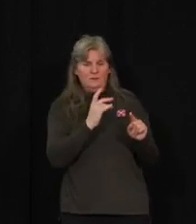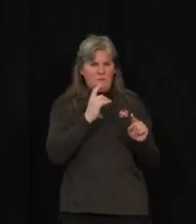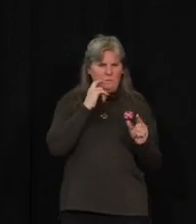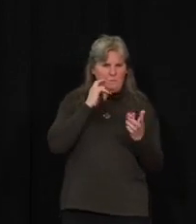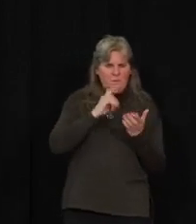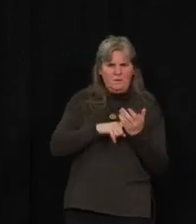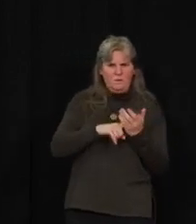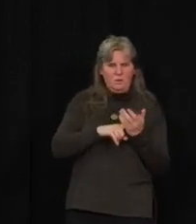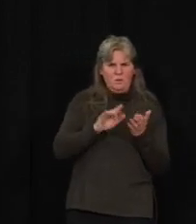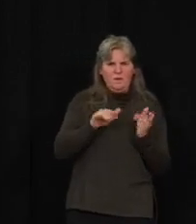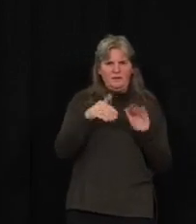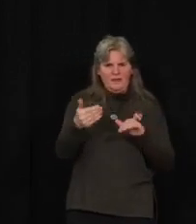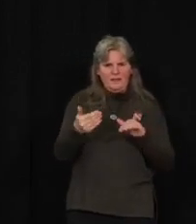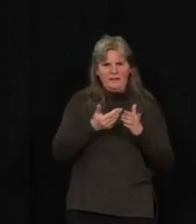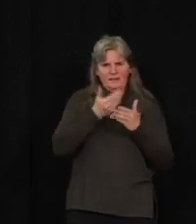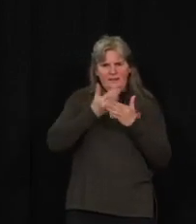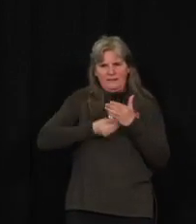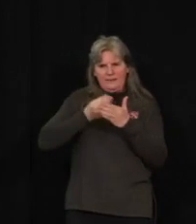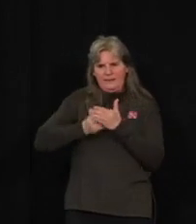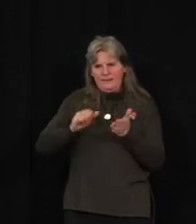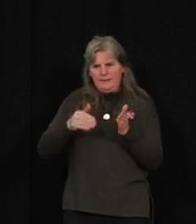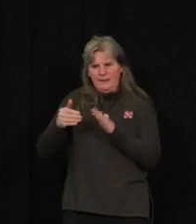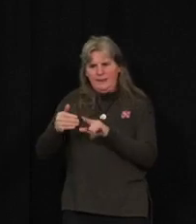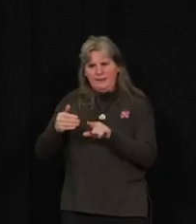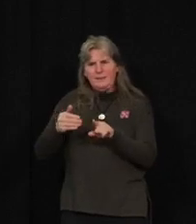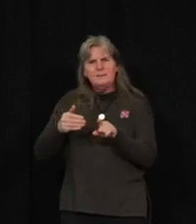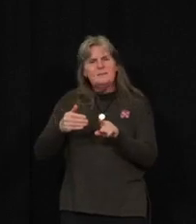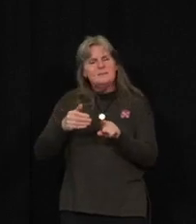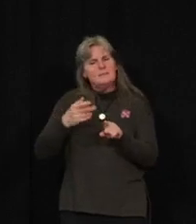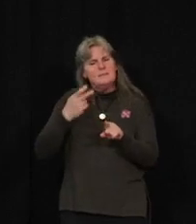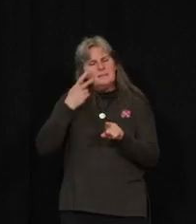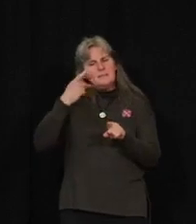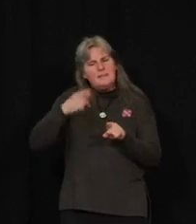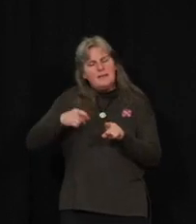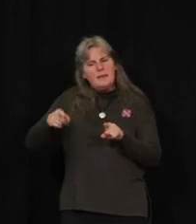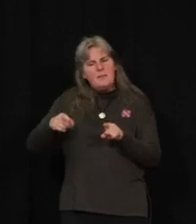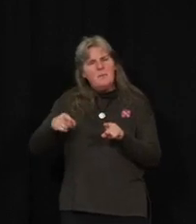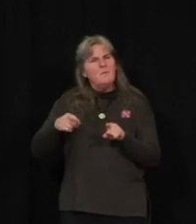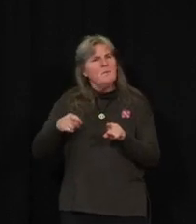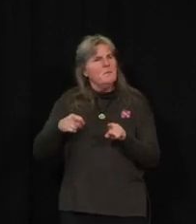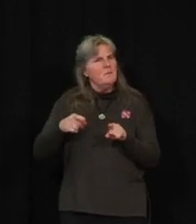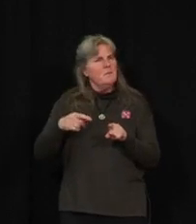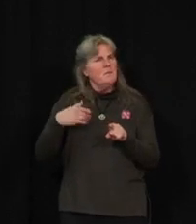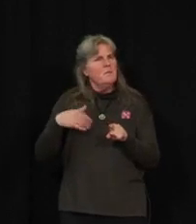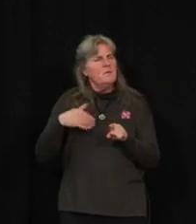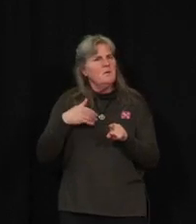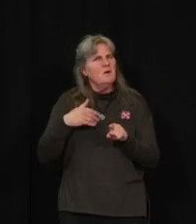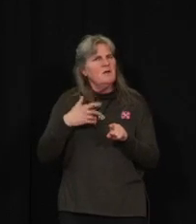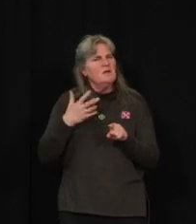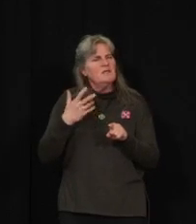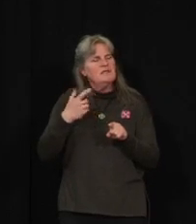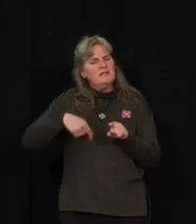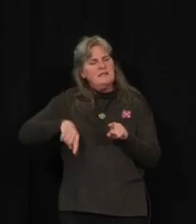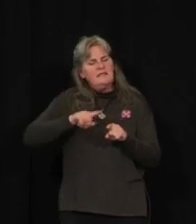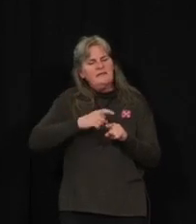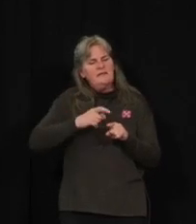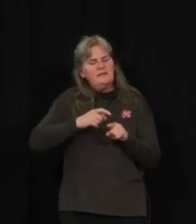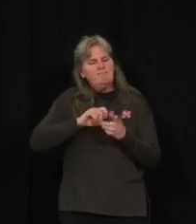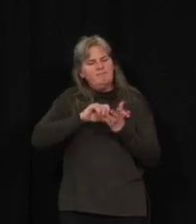I think really, just reemphasizing what we can do tht is out there to support people n